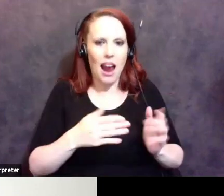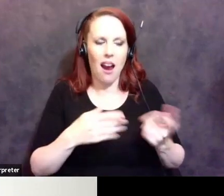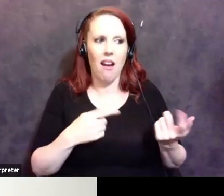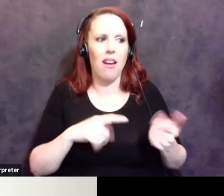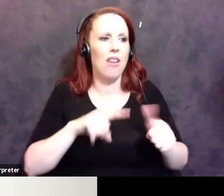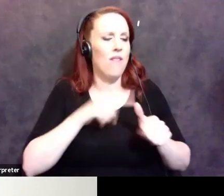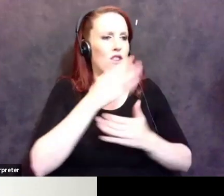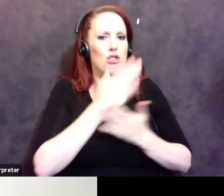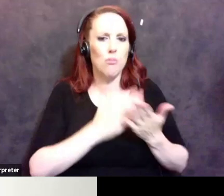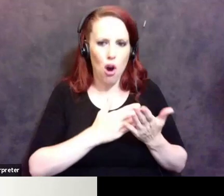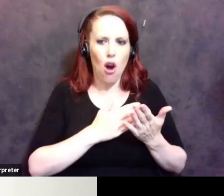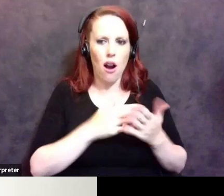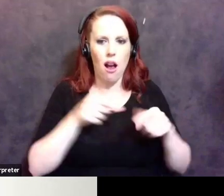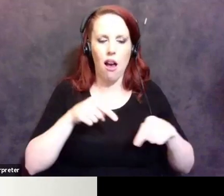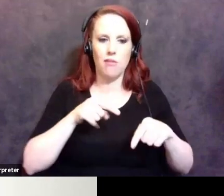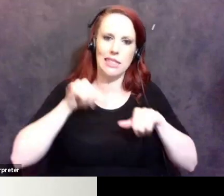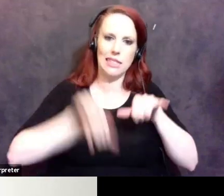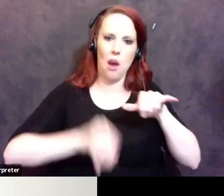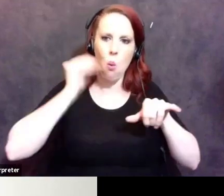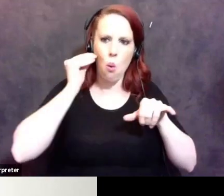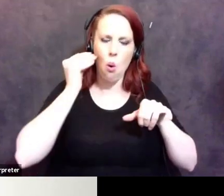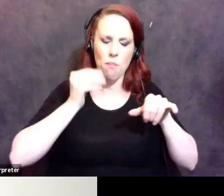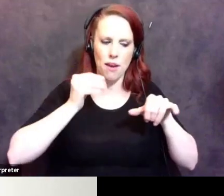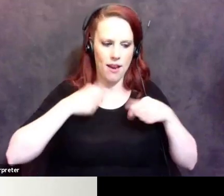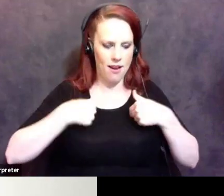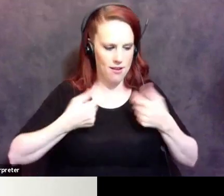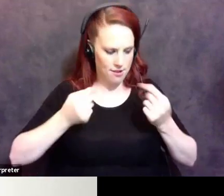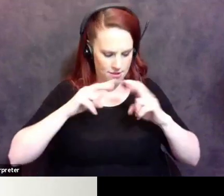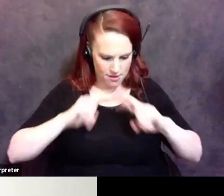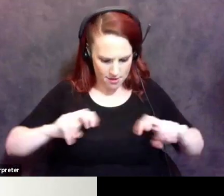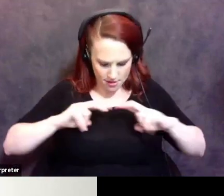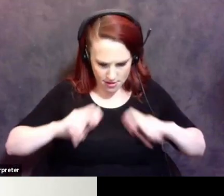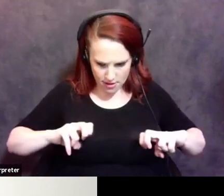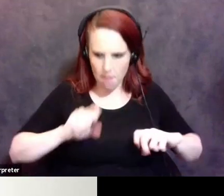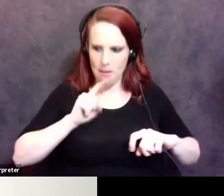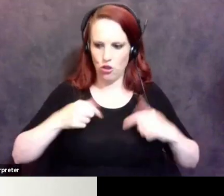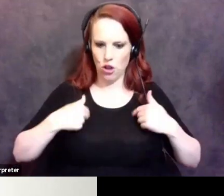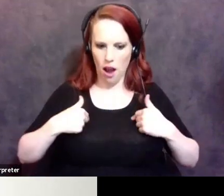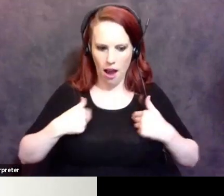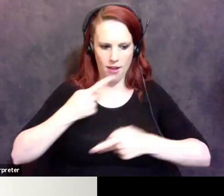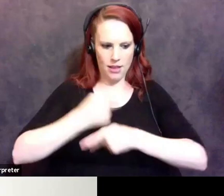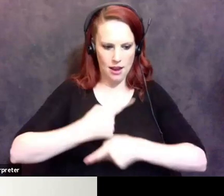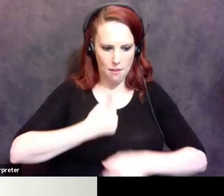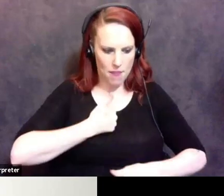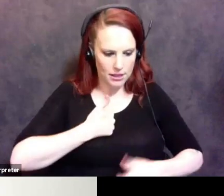looking inward and making sure I had my own cup full before I could reemerge into our